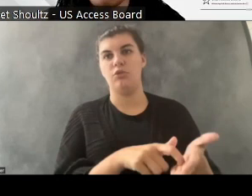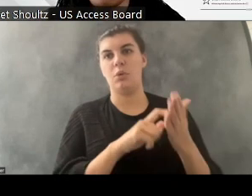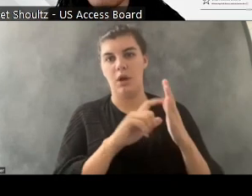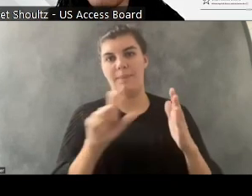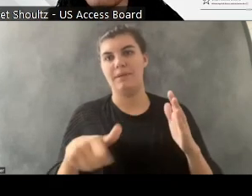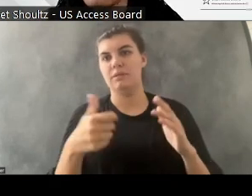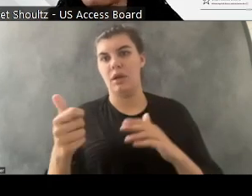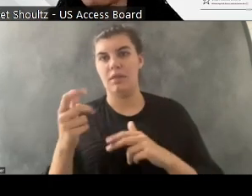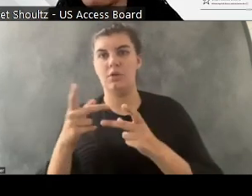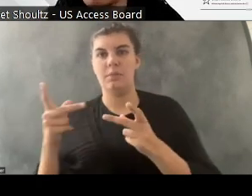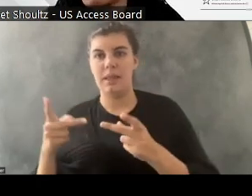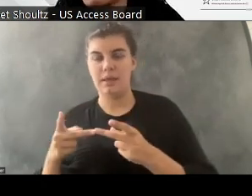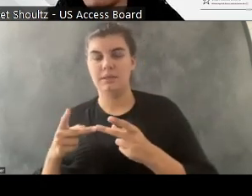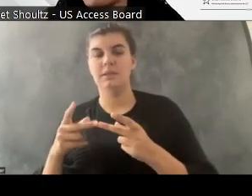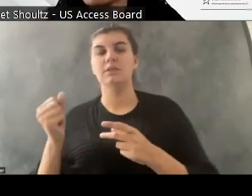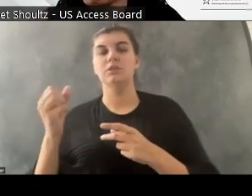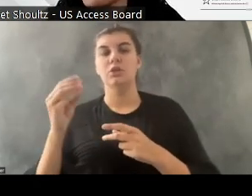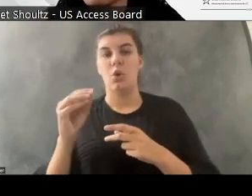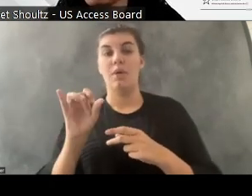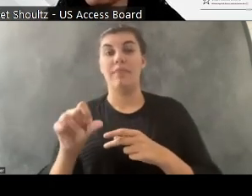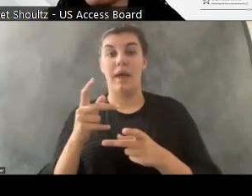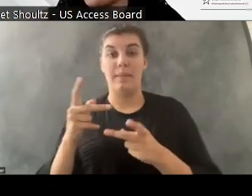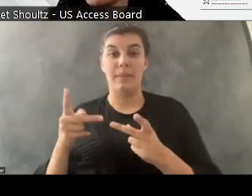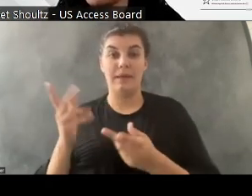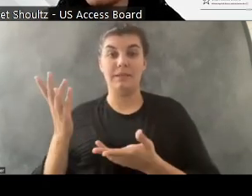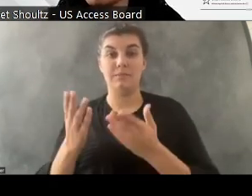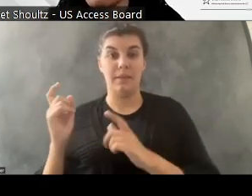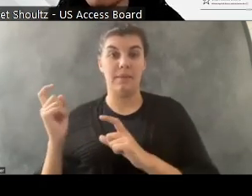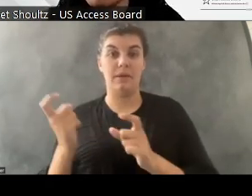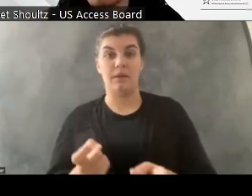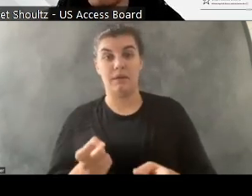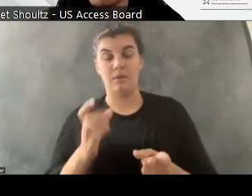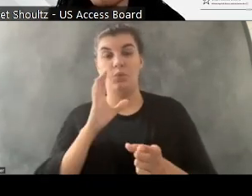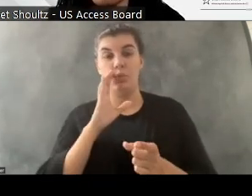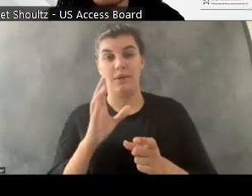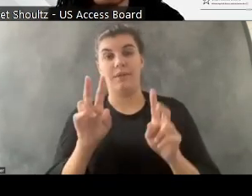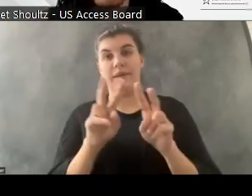pedestrian facilities. So the entity making the alteration will assess according to